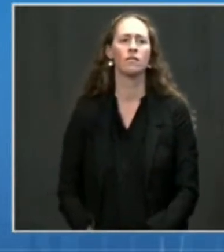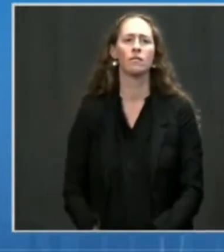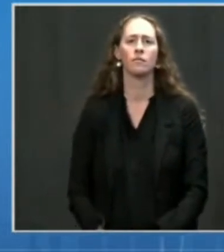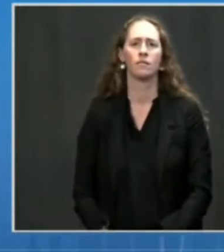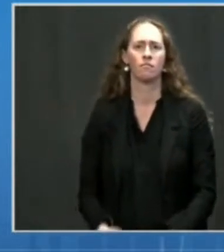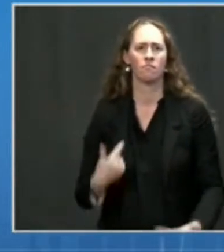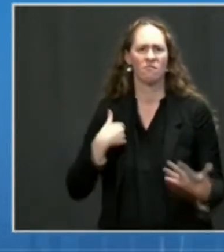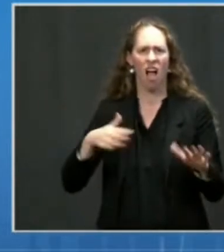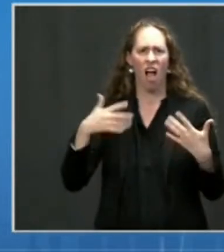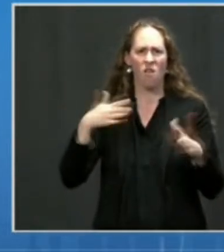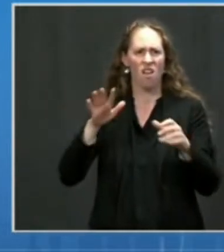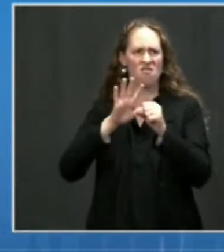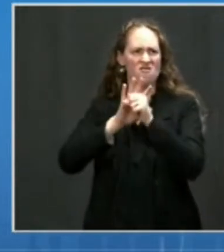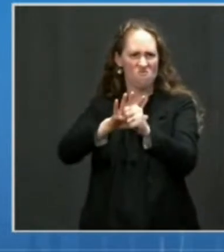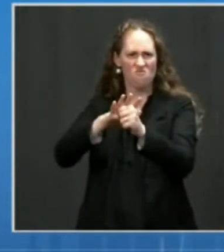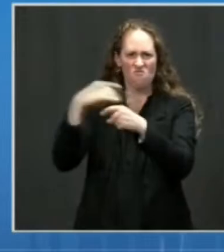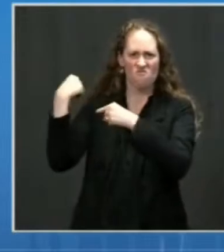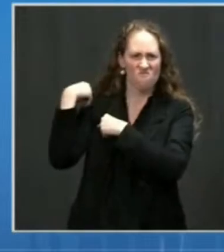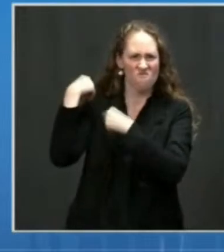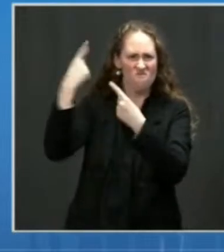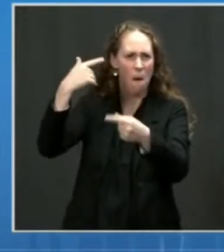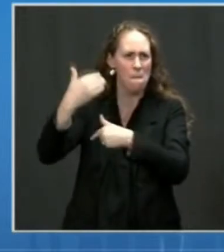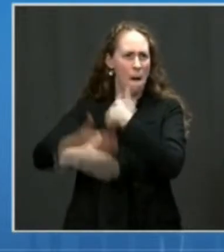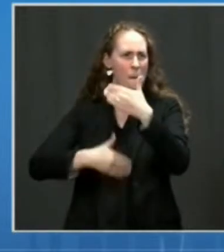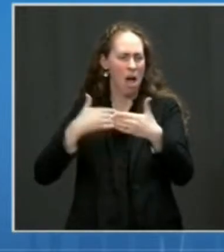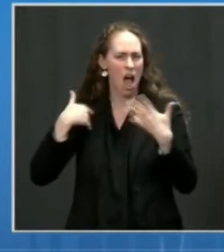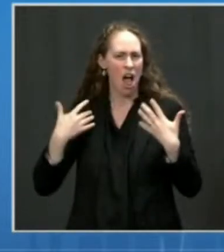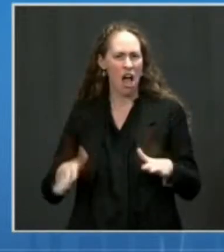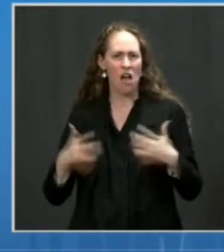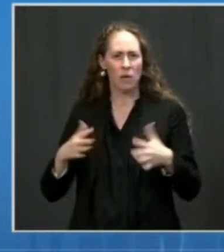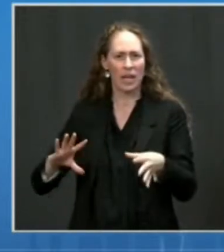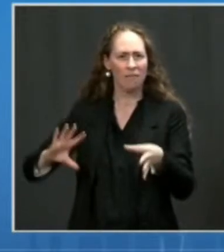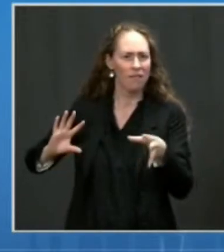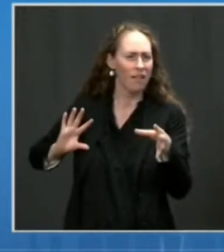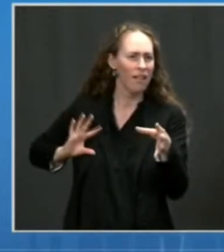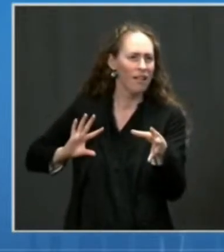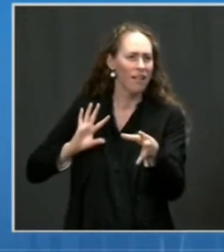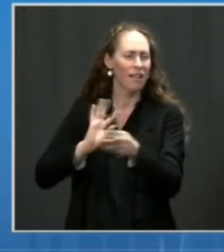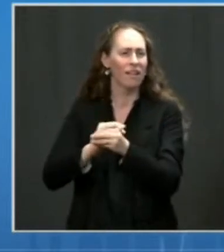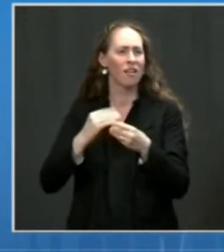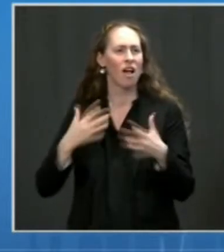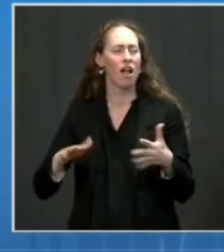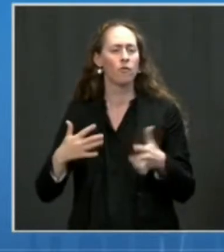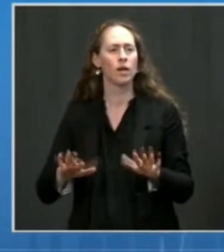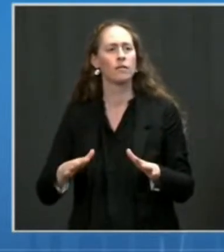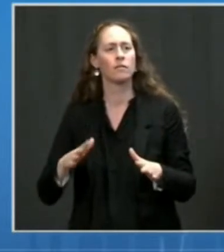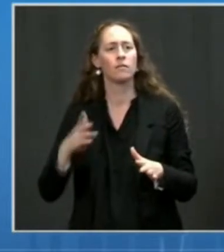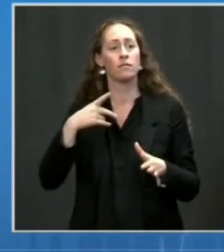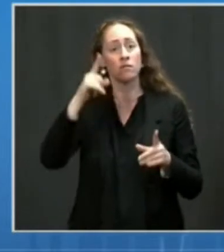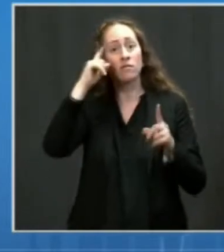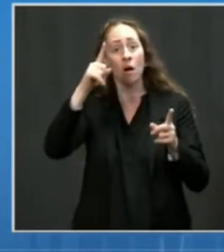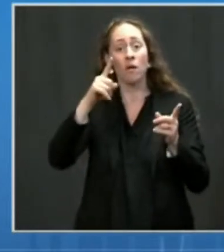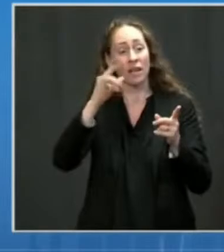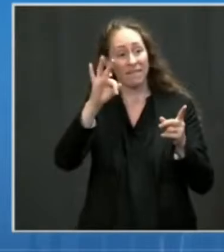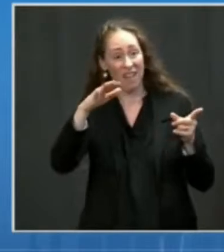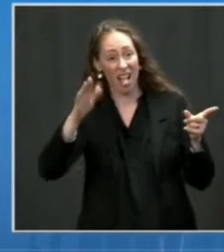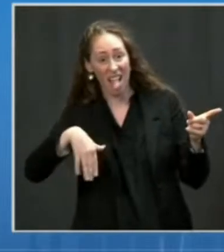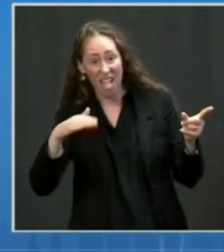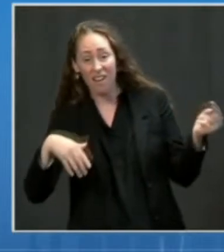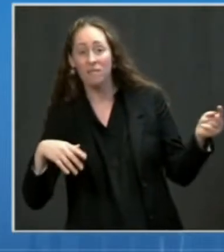WELL, ZEKE I THINK WE'VE TAKEN SIGNIFICANT STEPS HERE TO